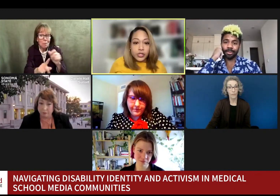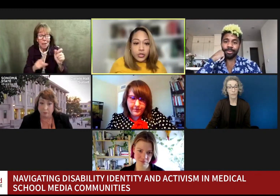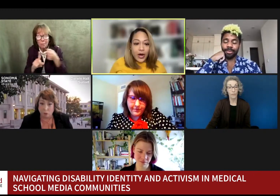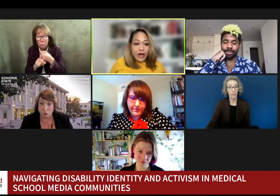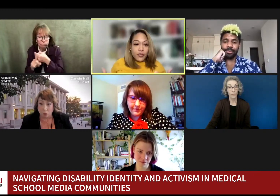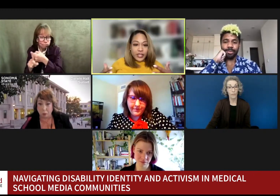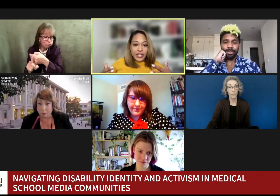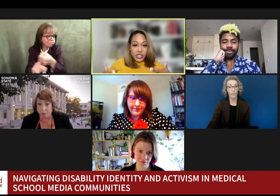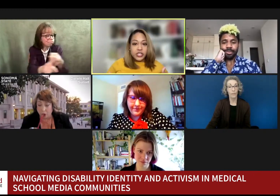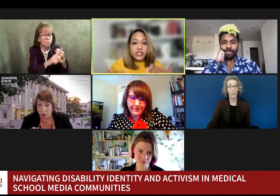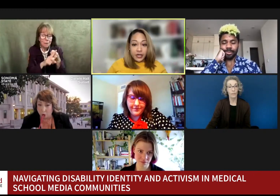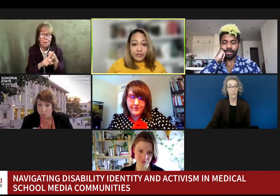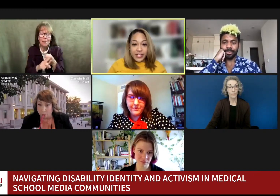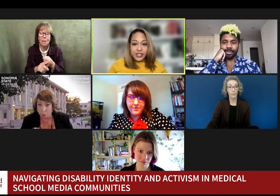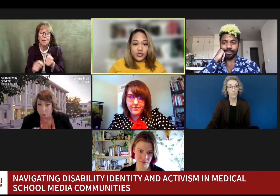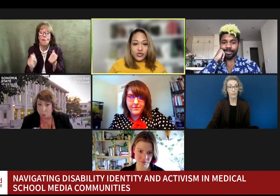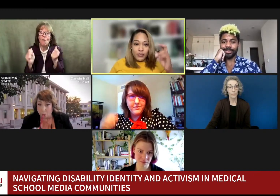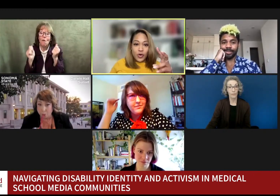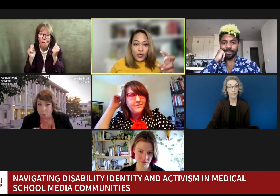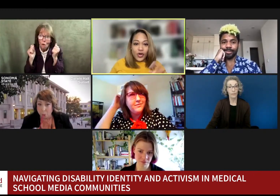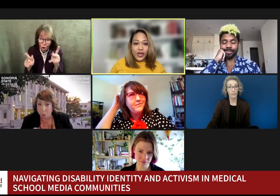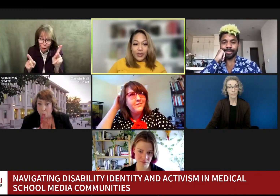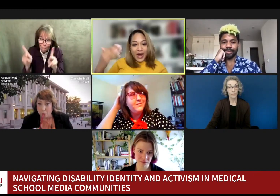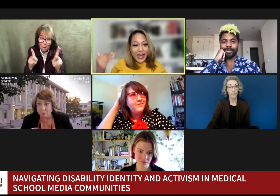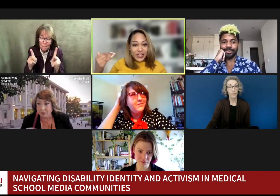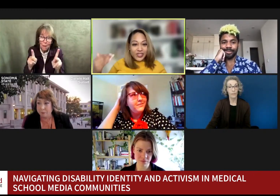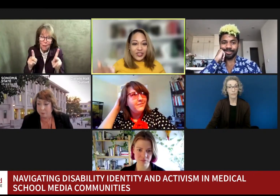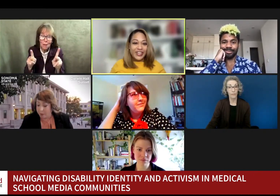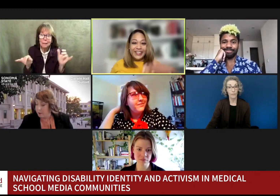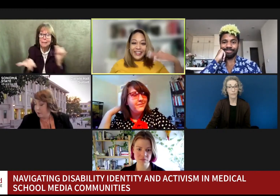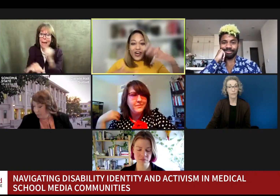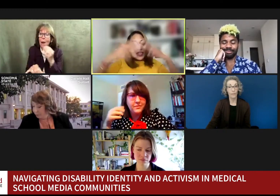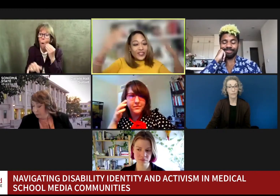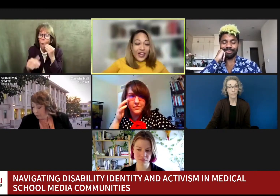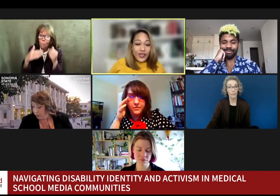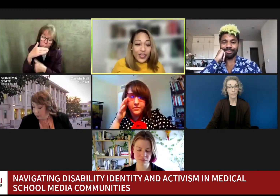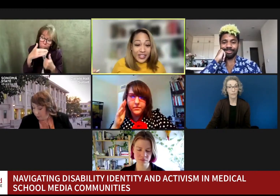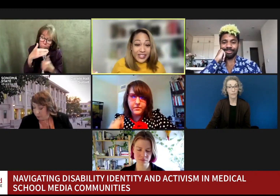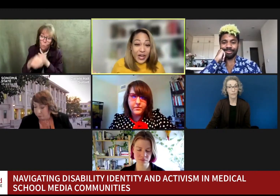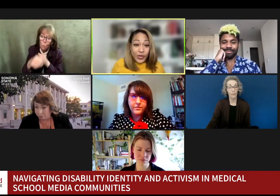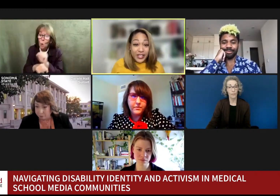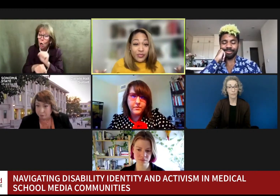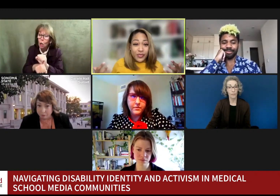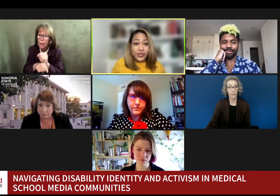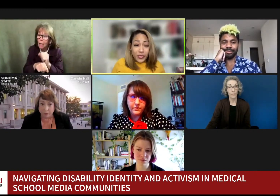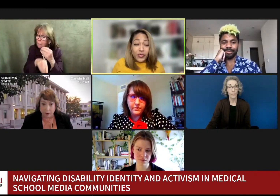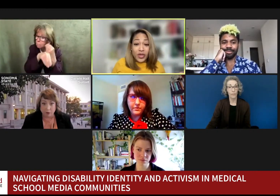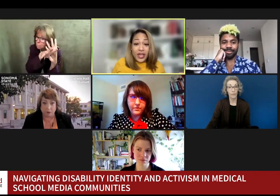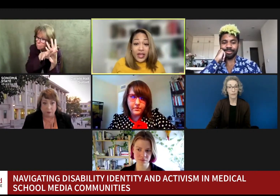So now, everyone can shift into remote work and behind the screen, and all of the other things that we can prove.